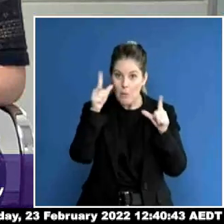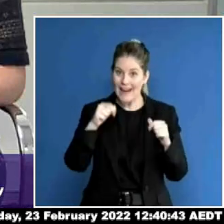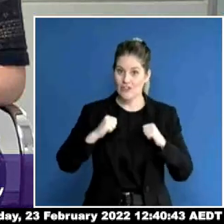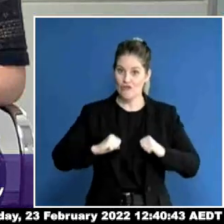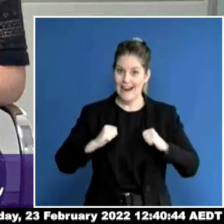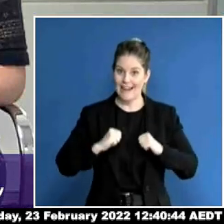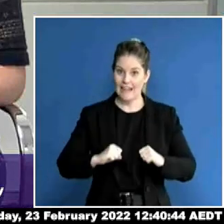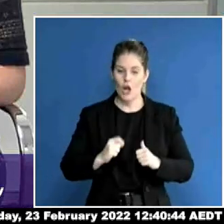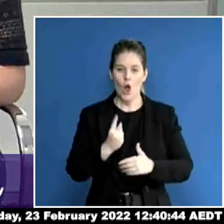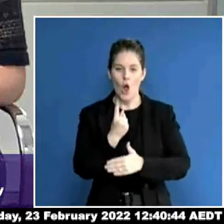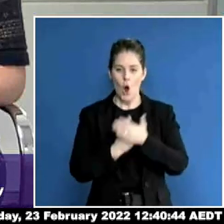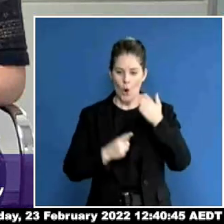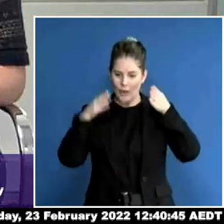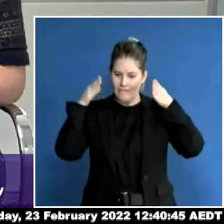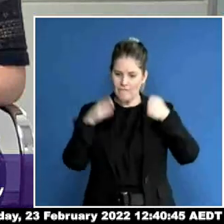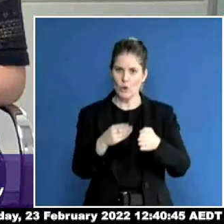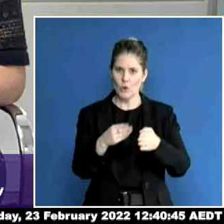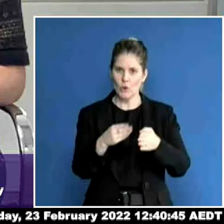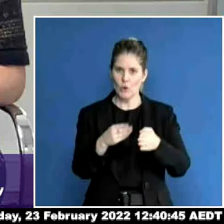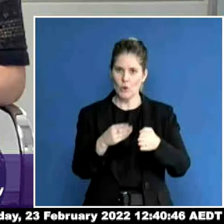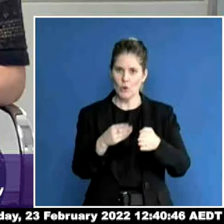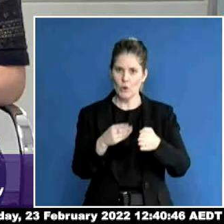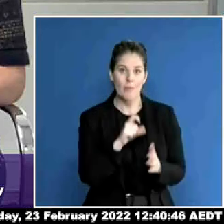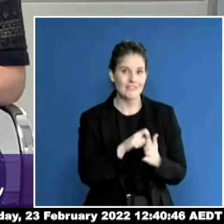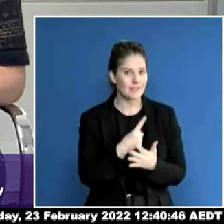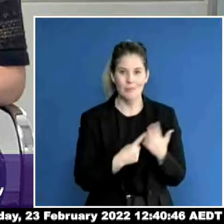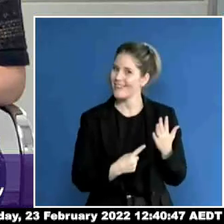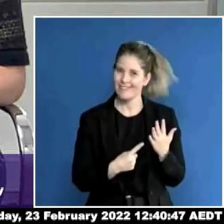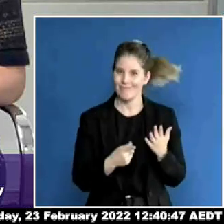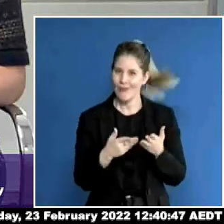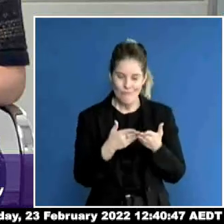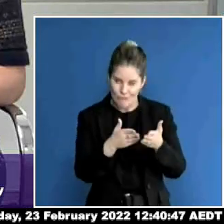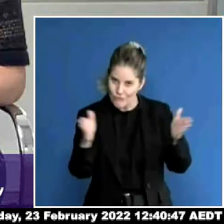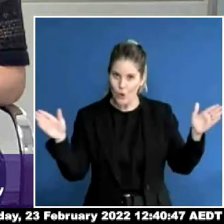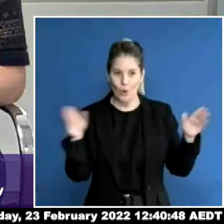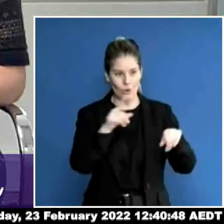Understanding at a core what disability kind of awareness is, but then going into autism,